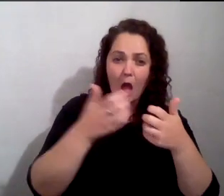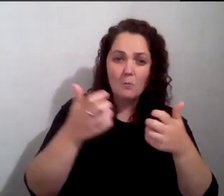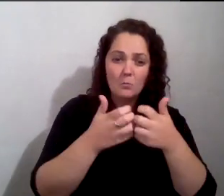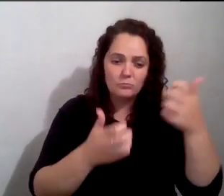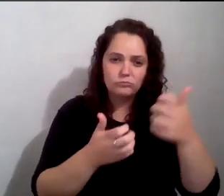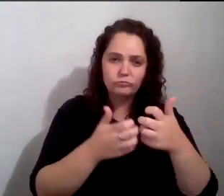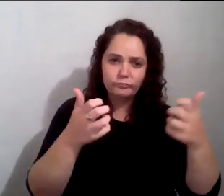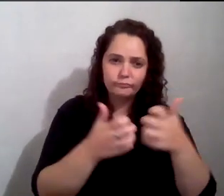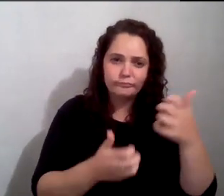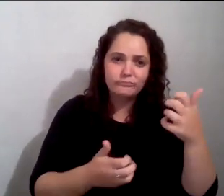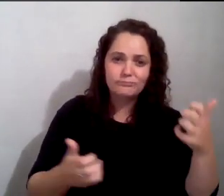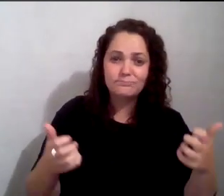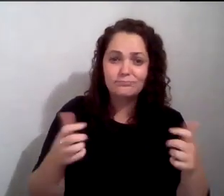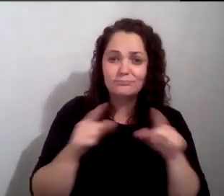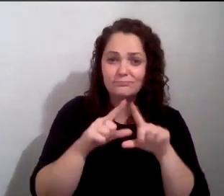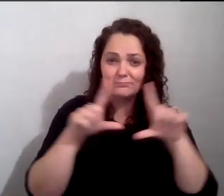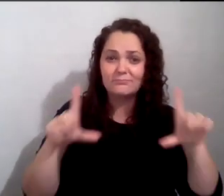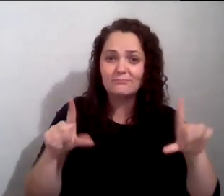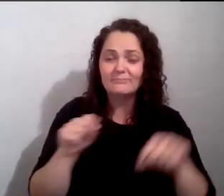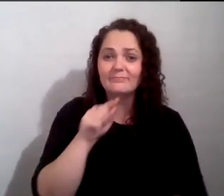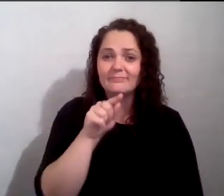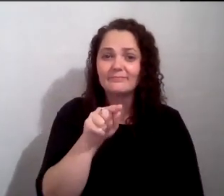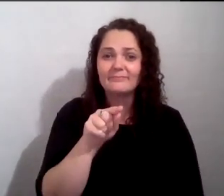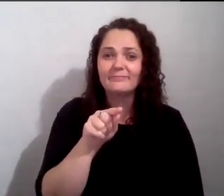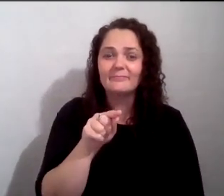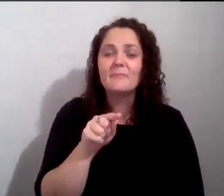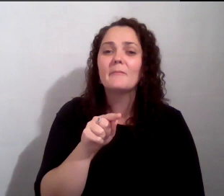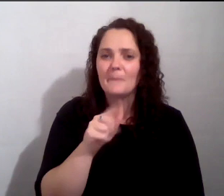apart the subjects of the work so that